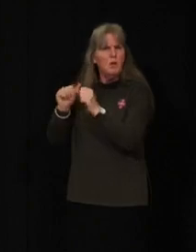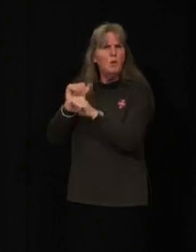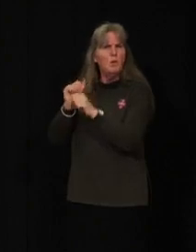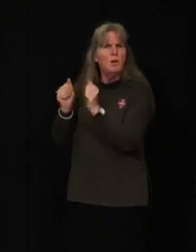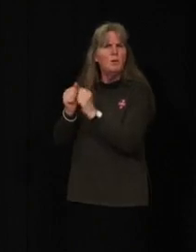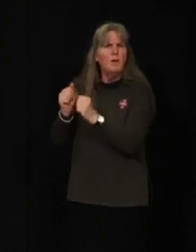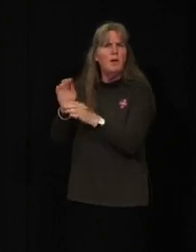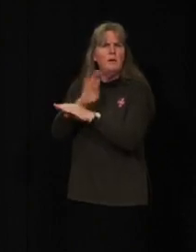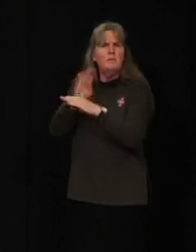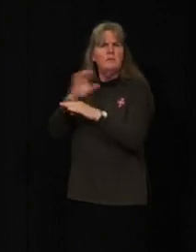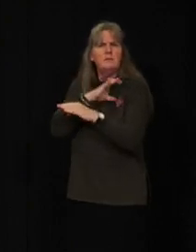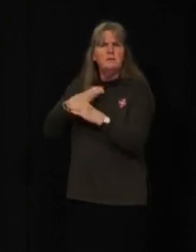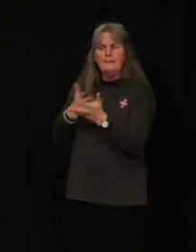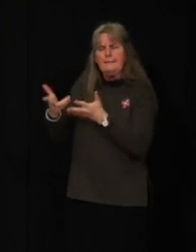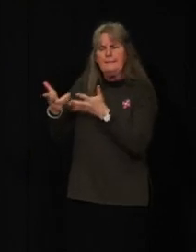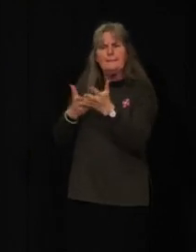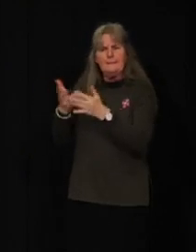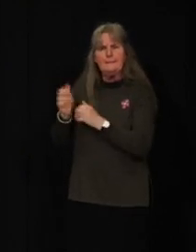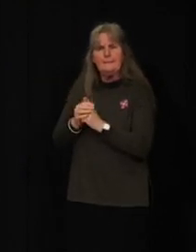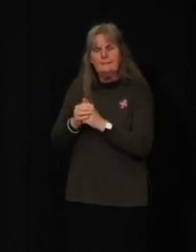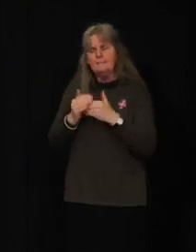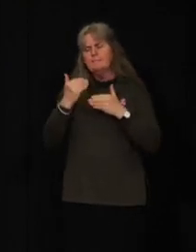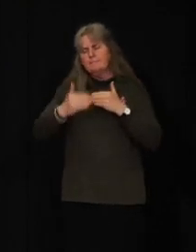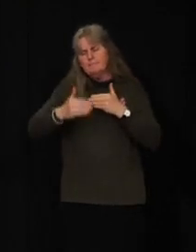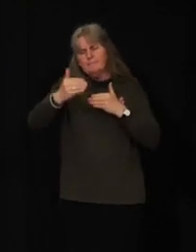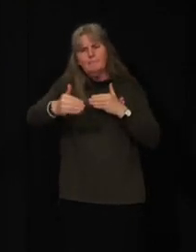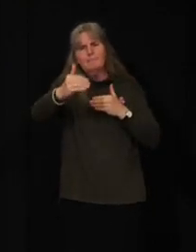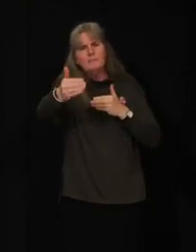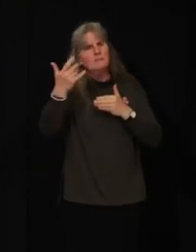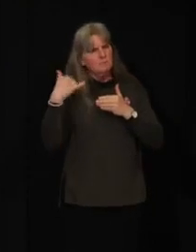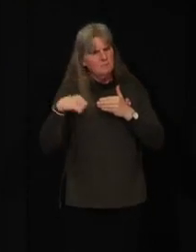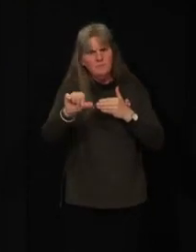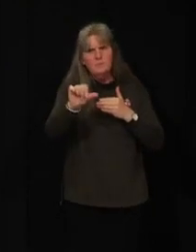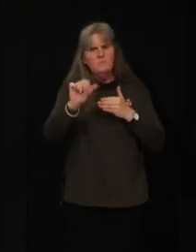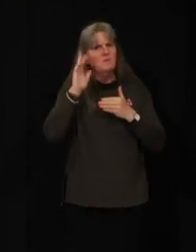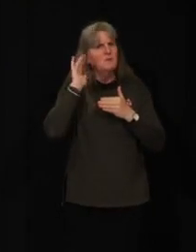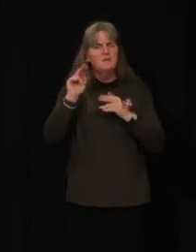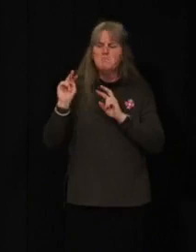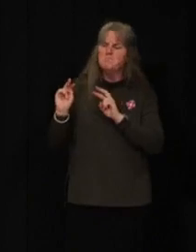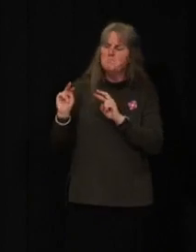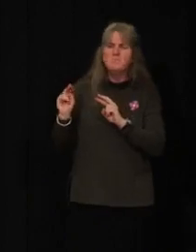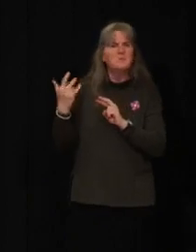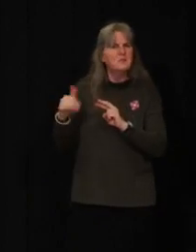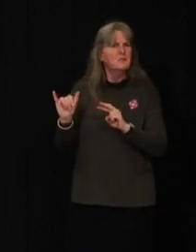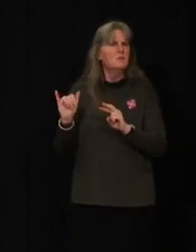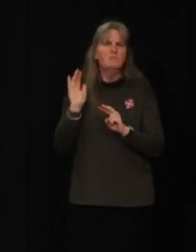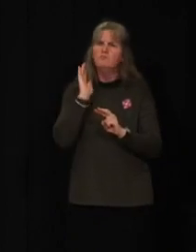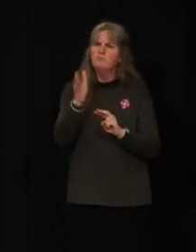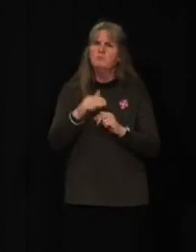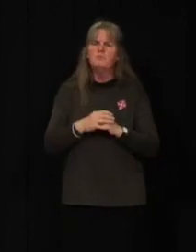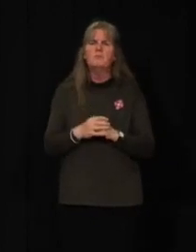we get through phase one and into phase II and subsequent phases, and we will keep monitoring that at this time.